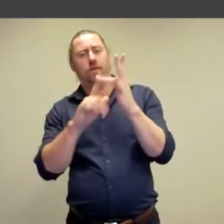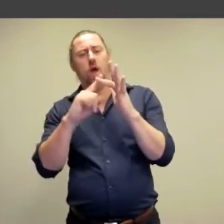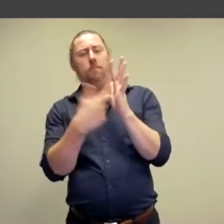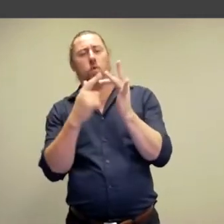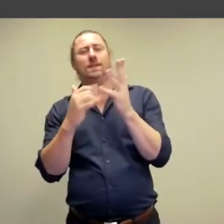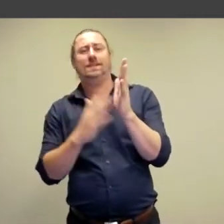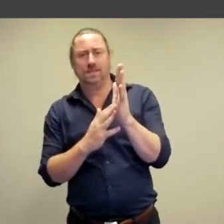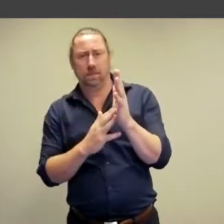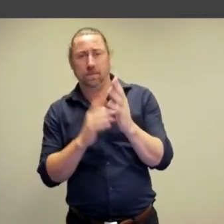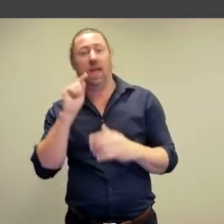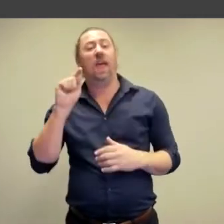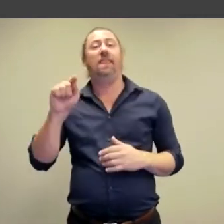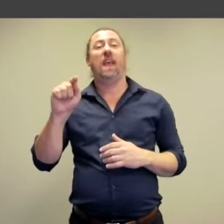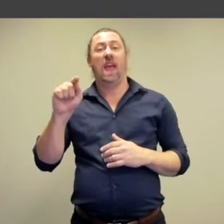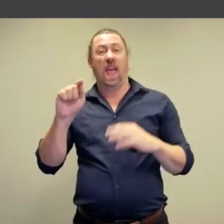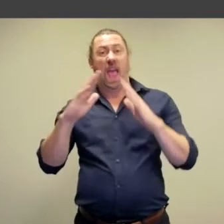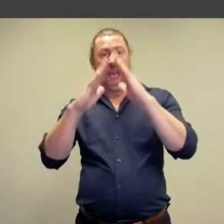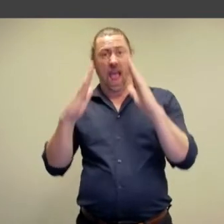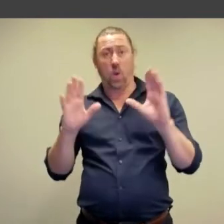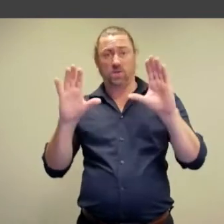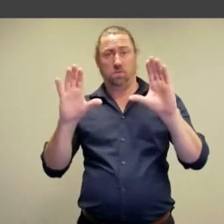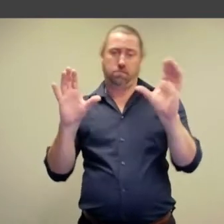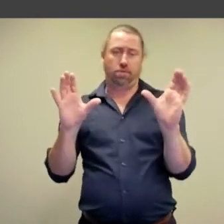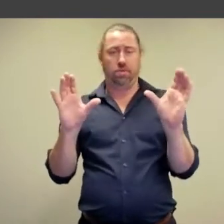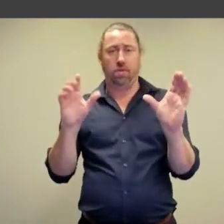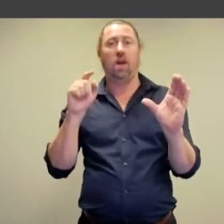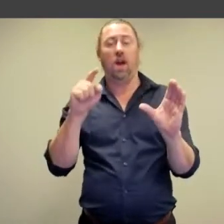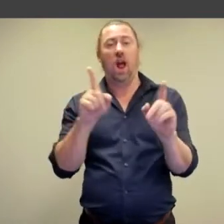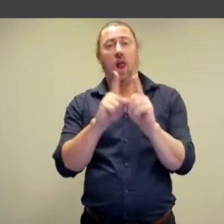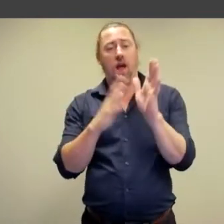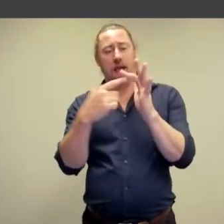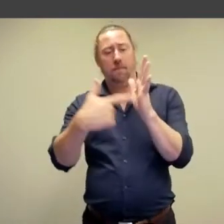fragmented houses